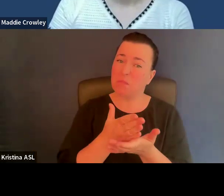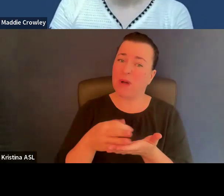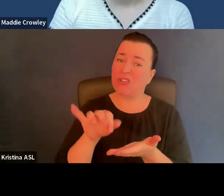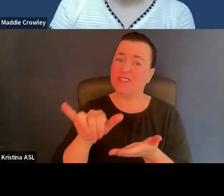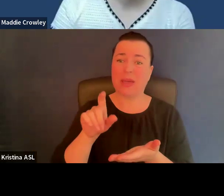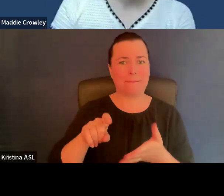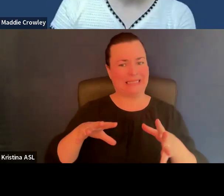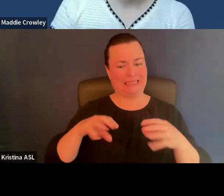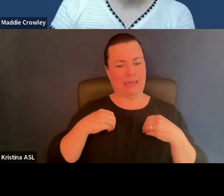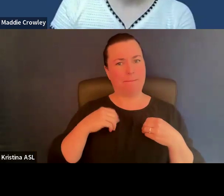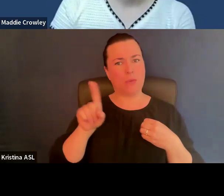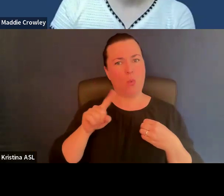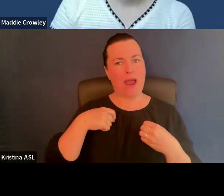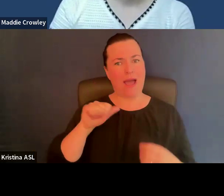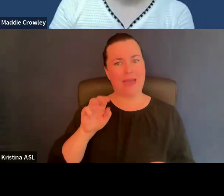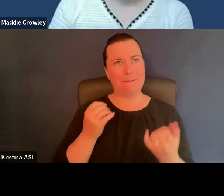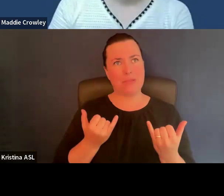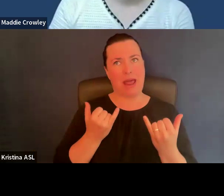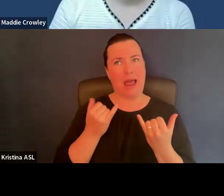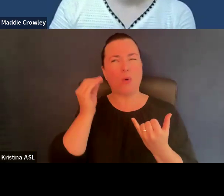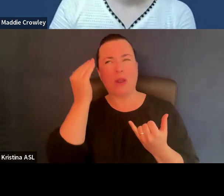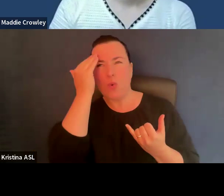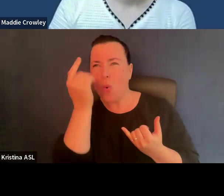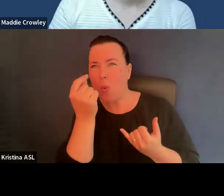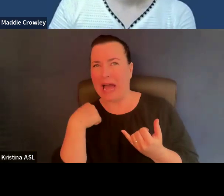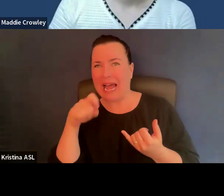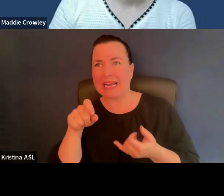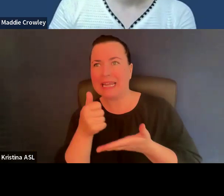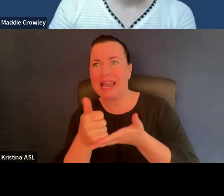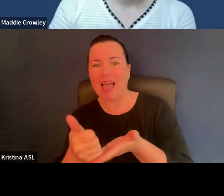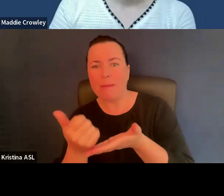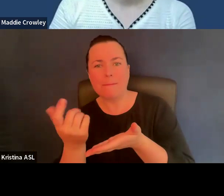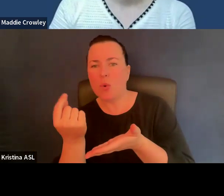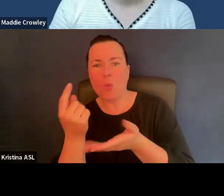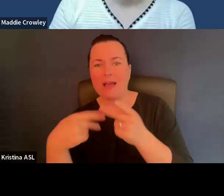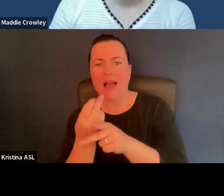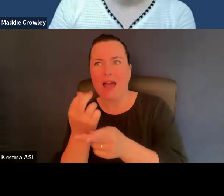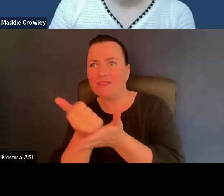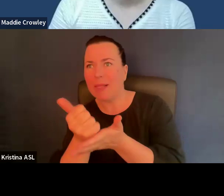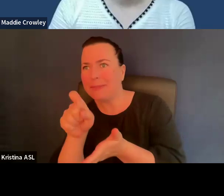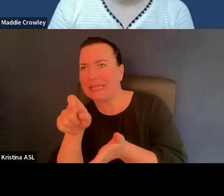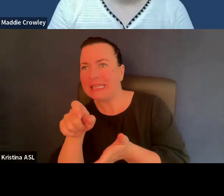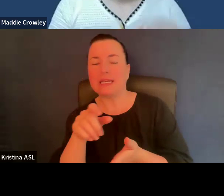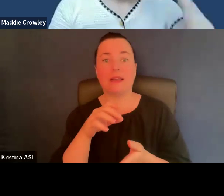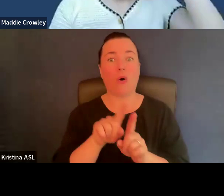and knowing what you need help with, finding the information you need to help yourself